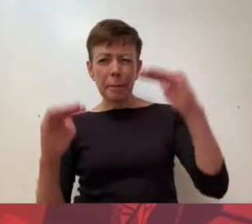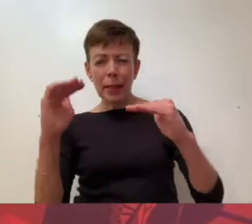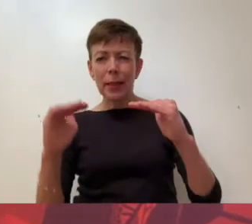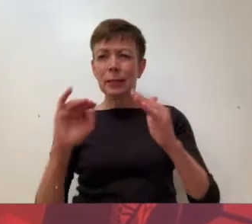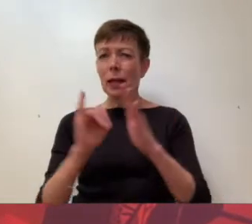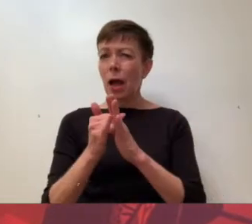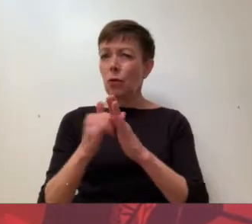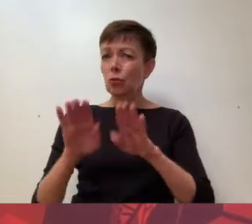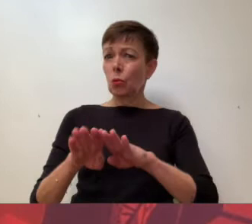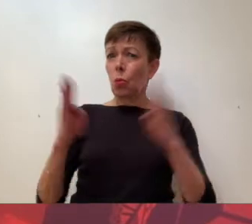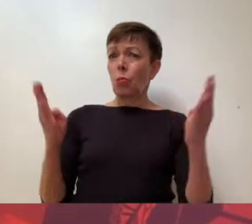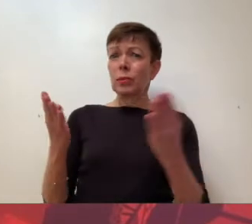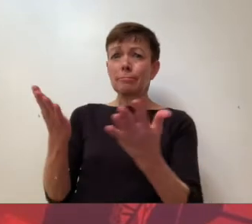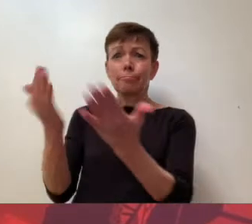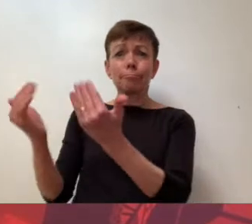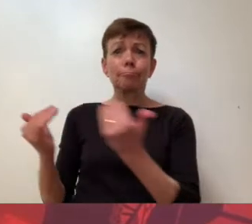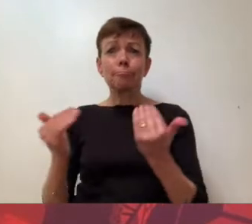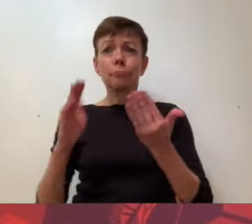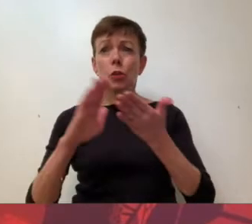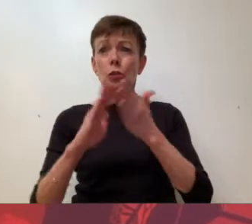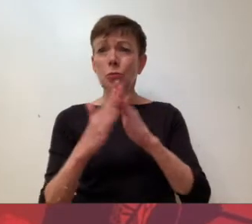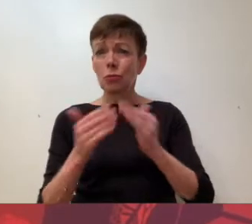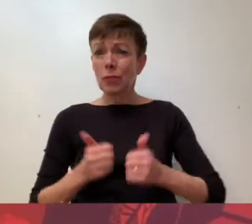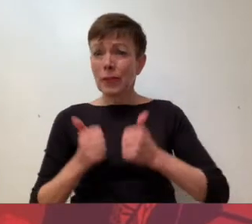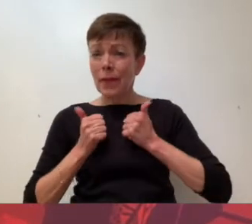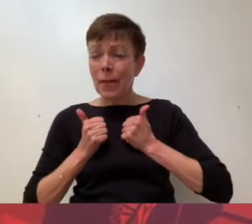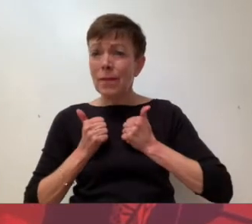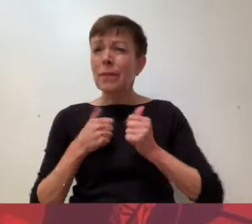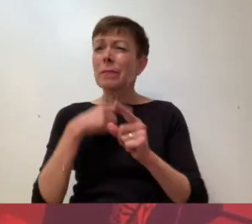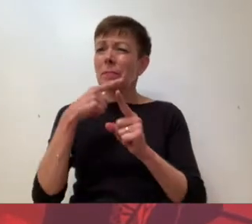the right balance in terms of opening community life once again, but also making sure that we're doing everything possible to help prevent the spread of COVID-19 in our community.